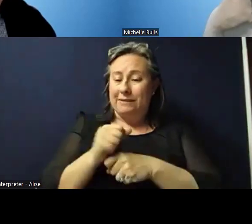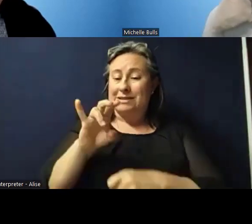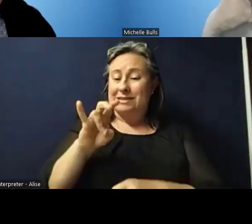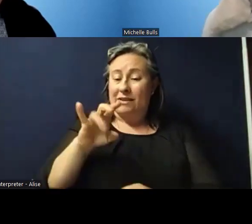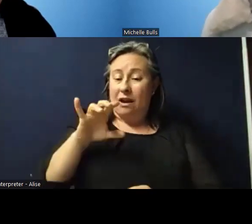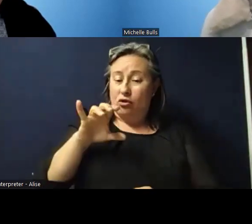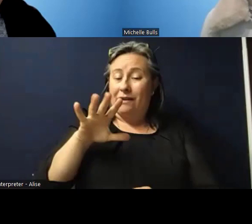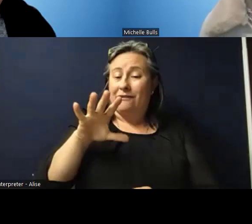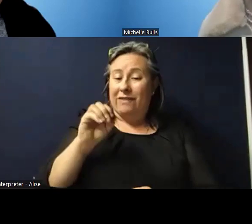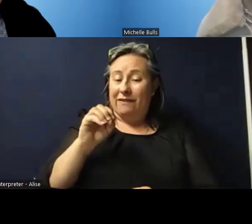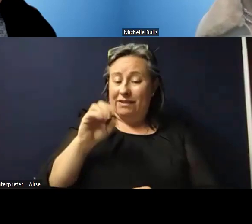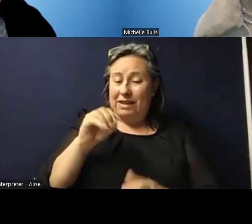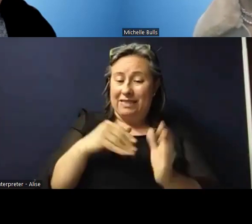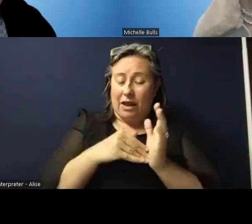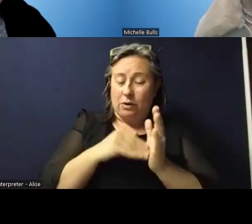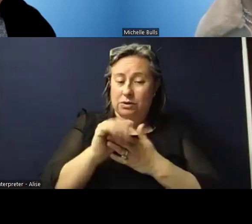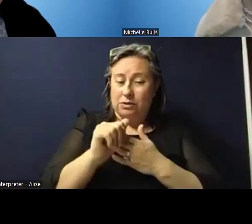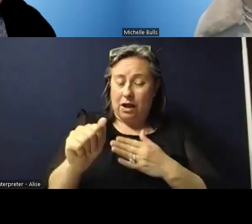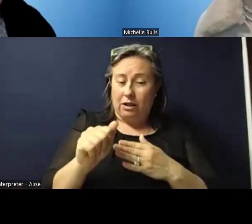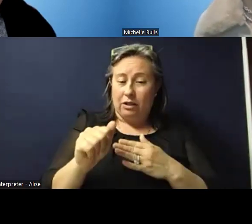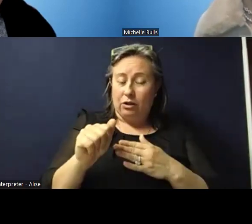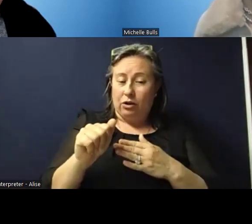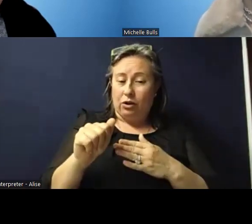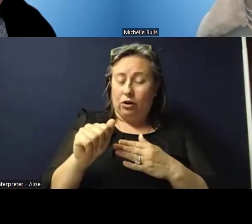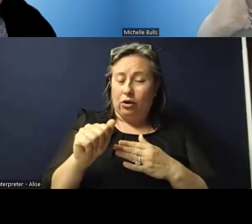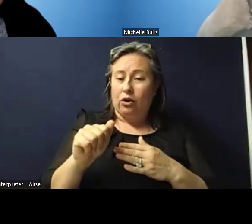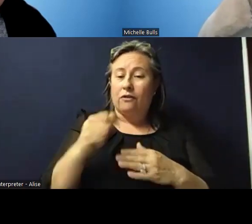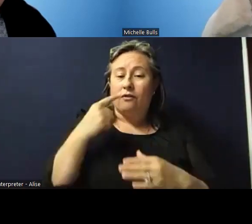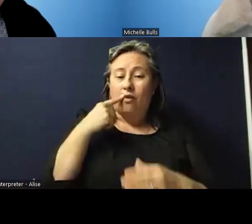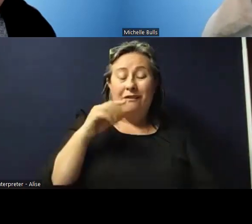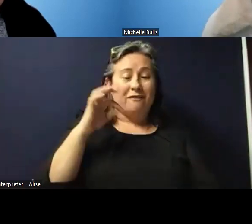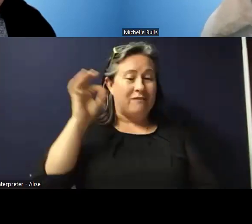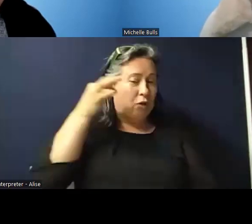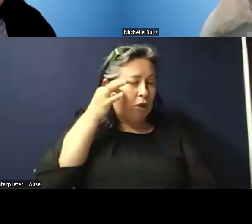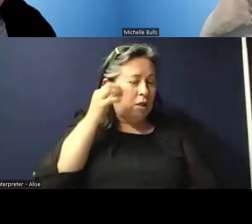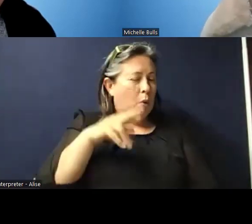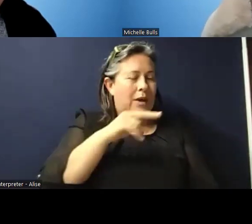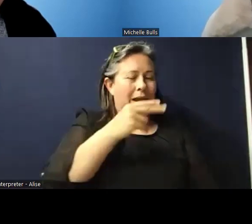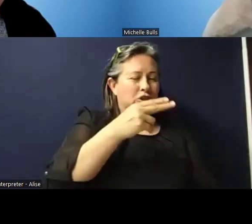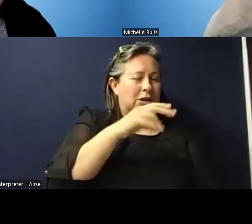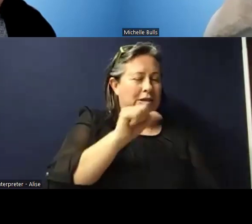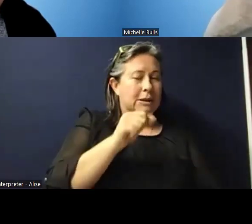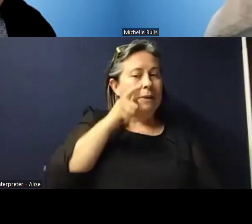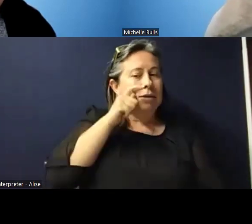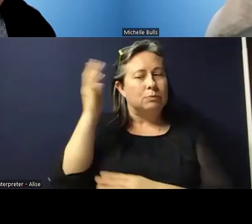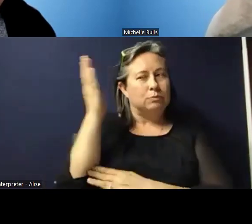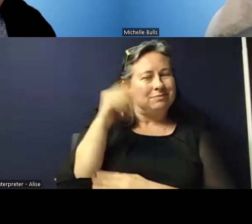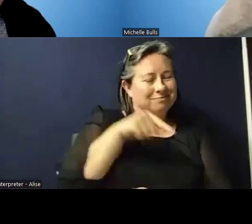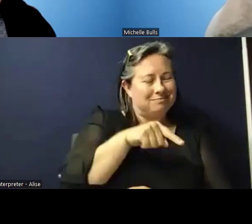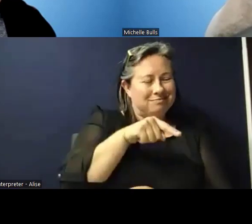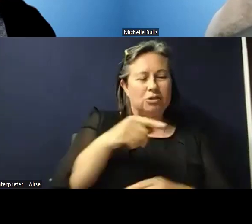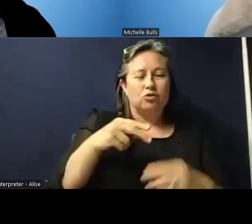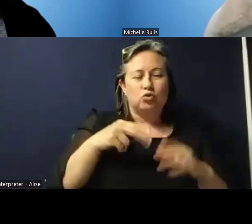on federal funding or HHS funding? The presentation shows HHS funding. Thanks.